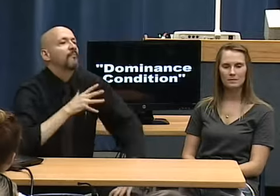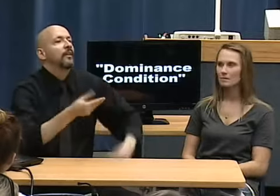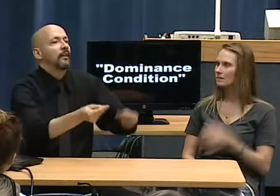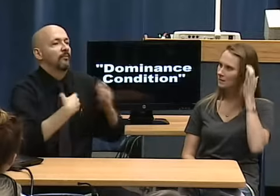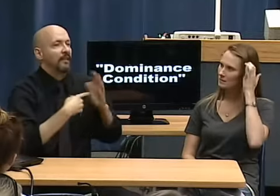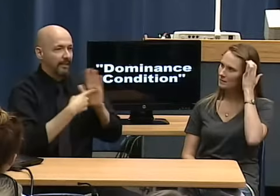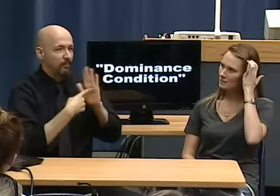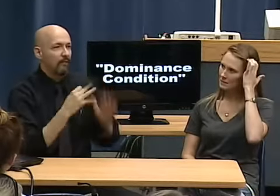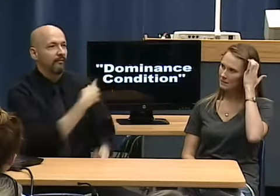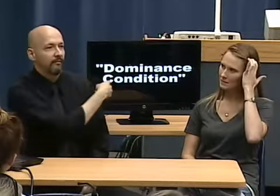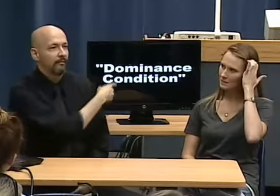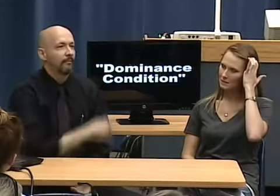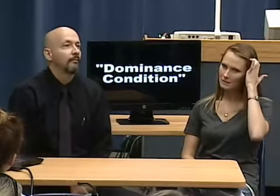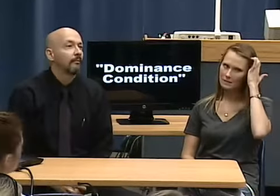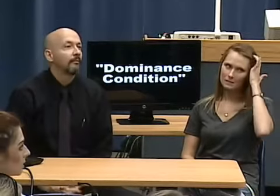Yes, fine. Give me an example of "Dominance Condition."